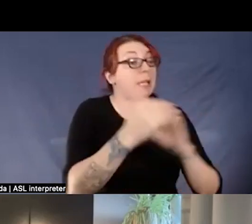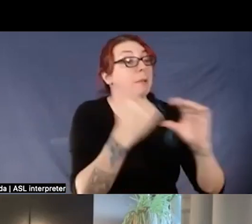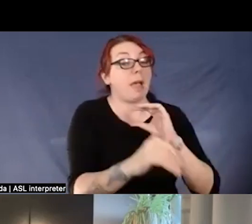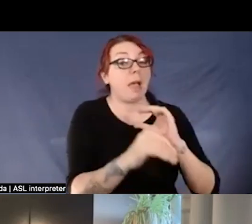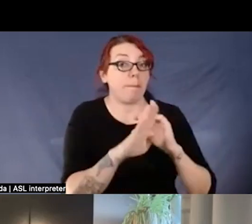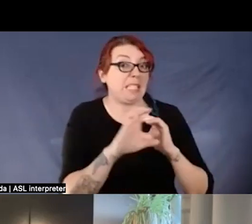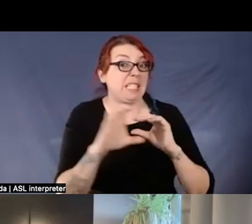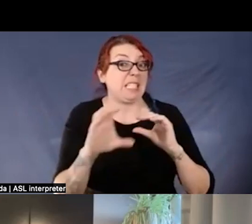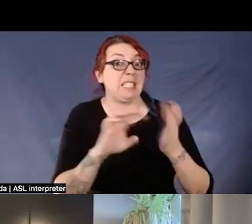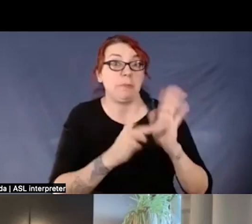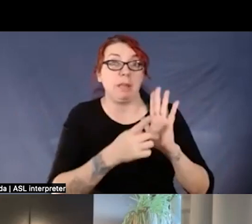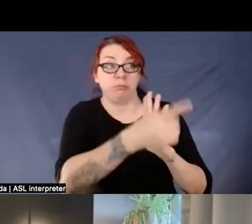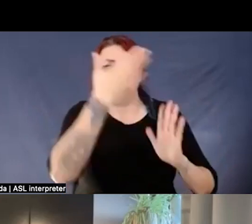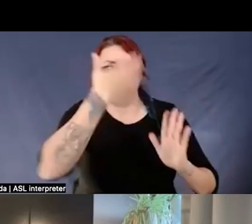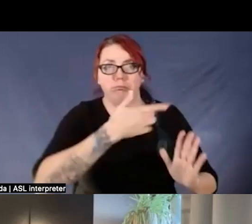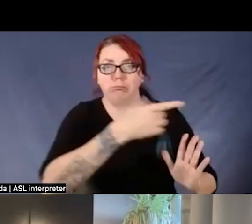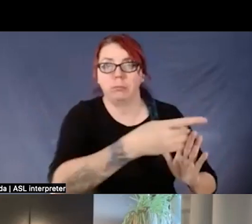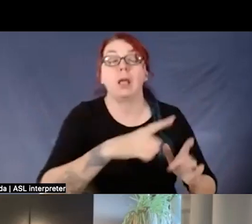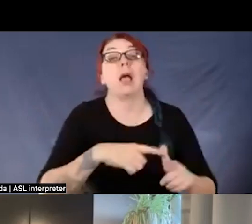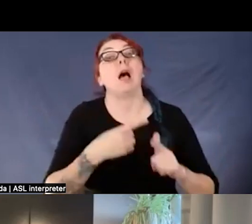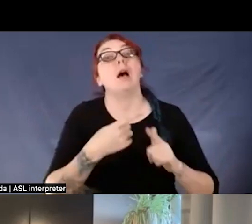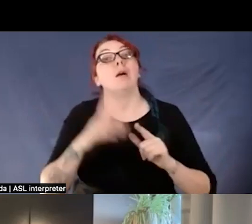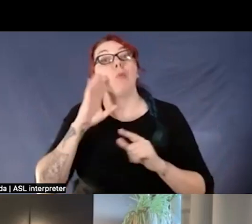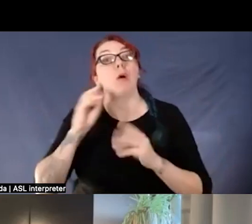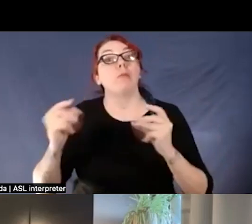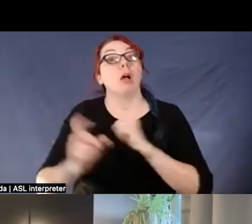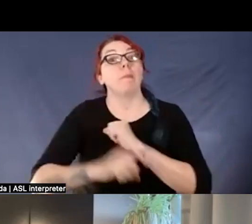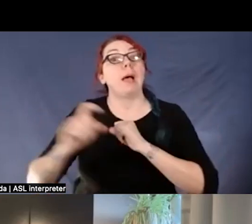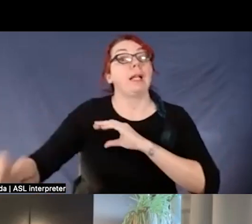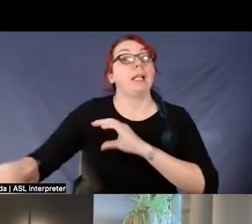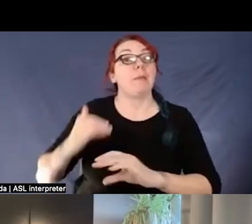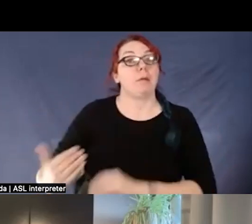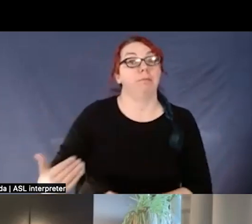a dashboard where all of your follow ups are listed. And this actually does work as well on